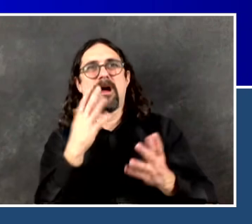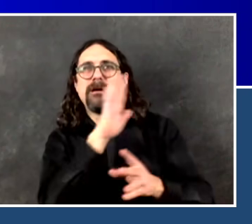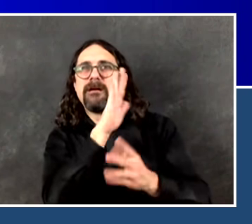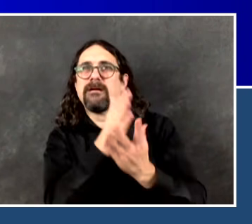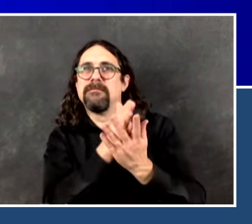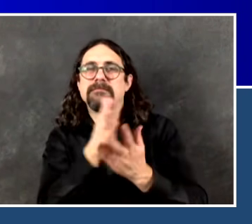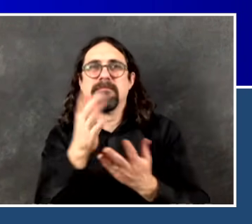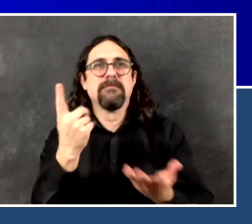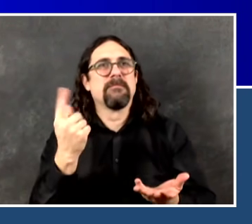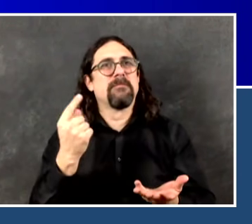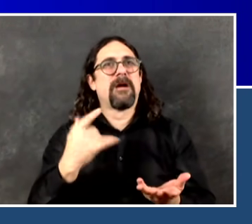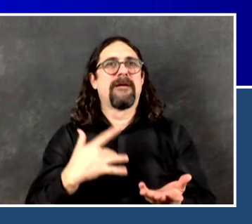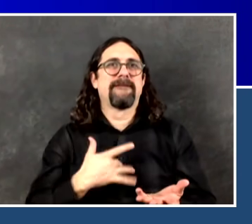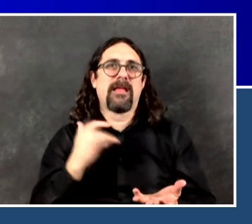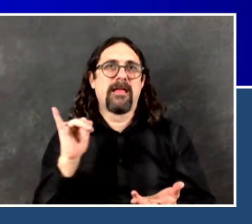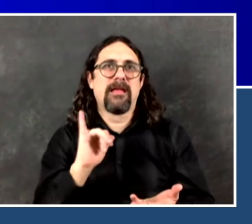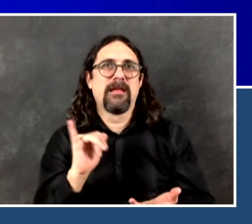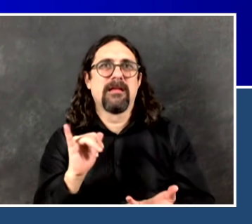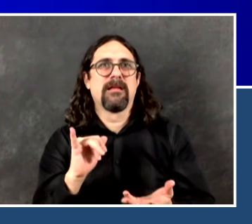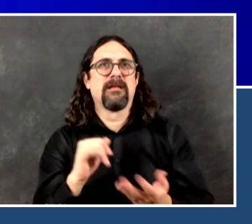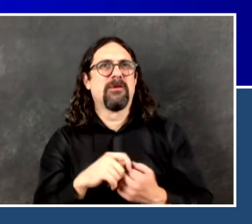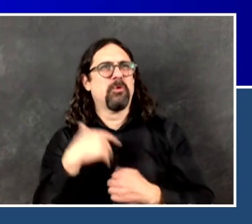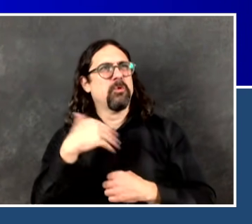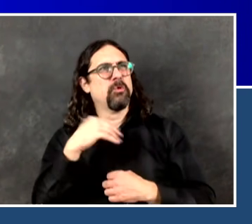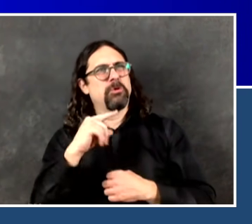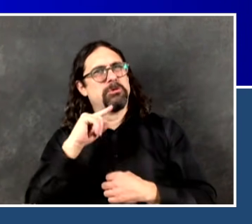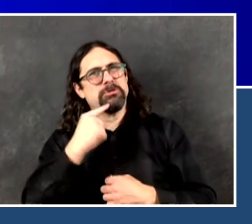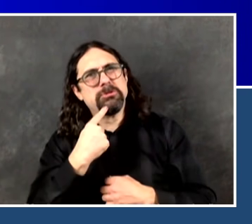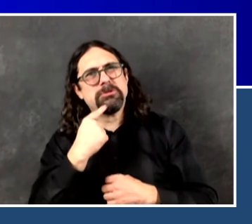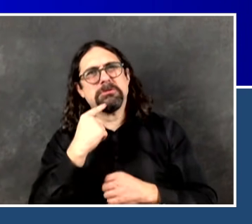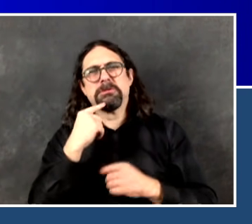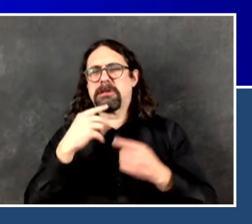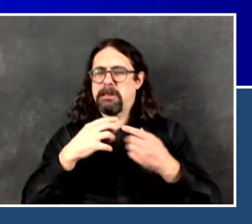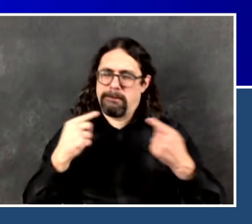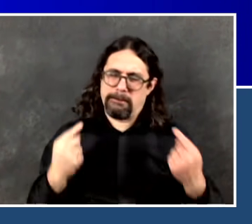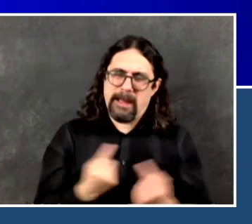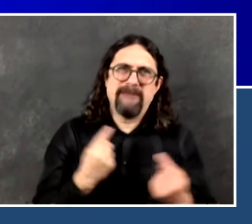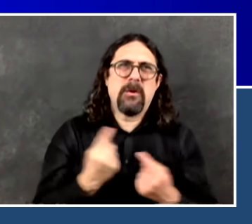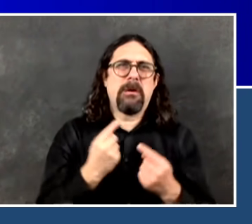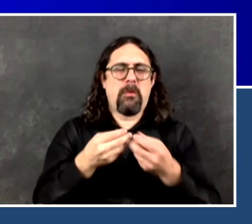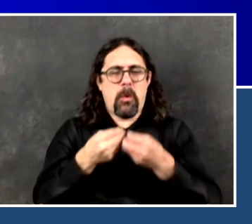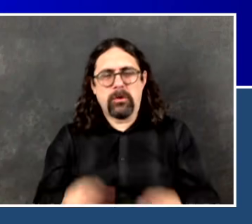THE CHALLENGES THEY FACED.